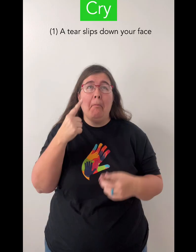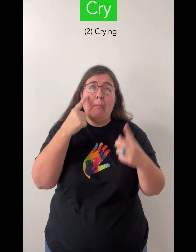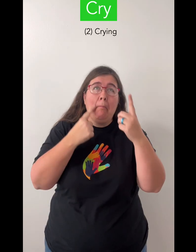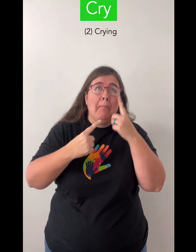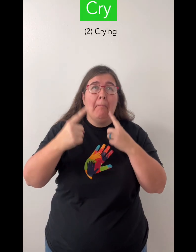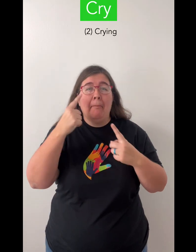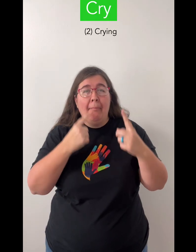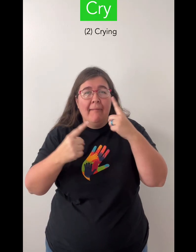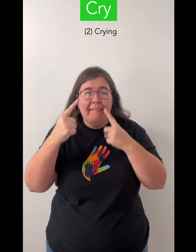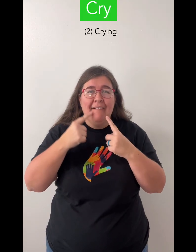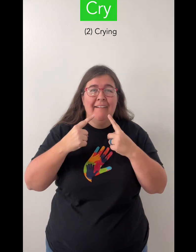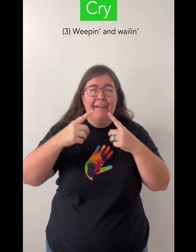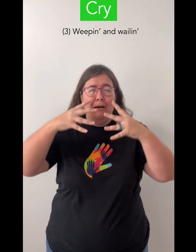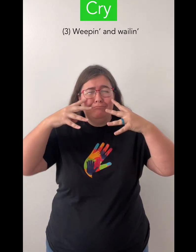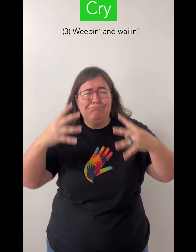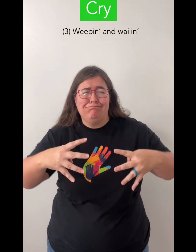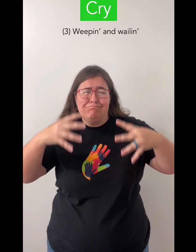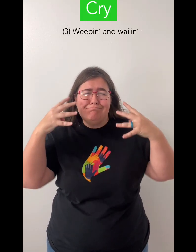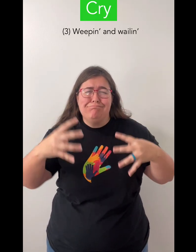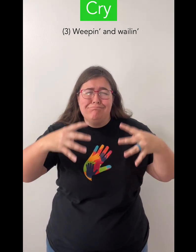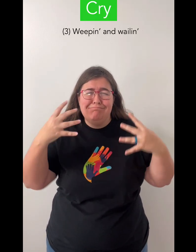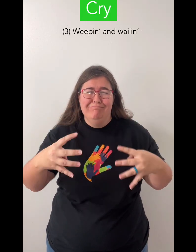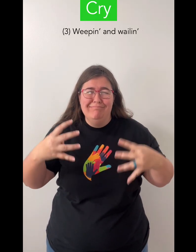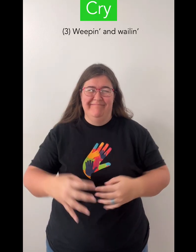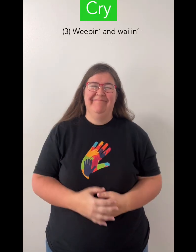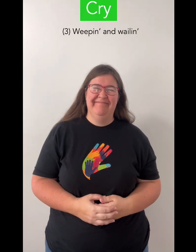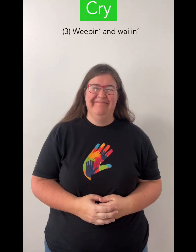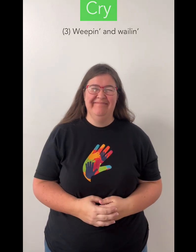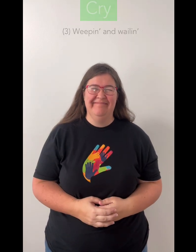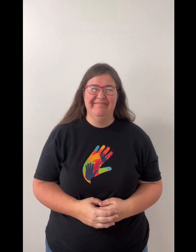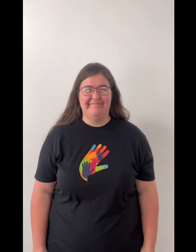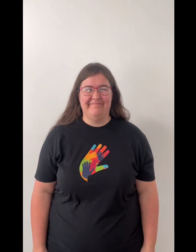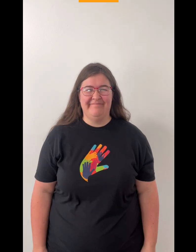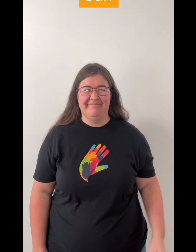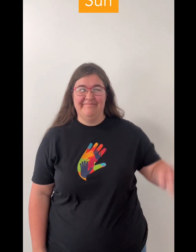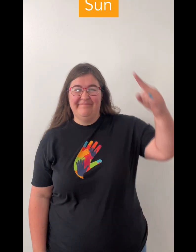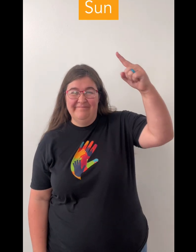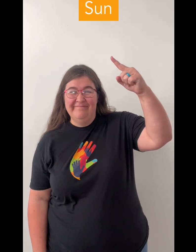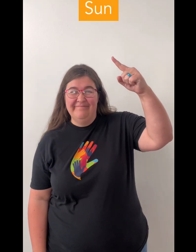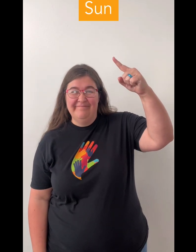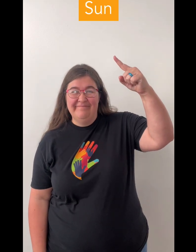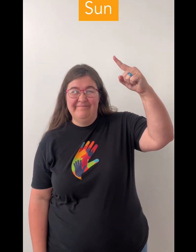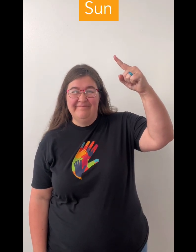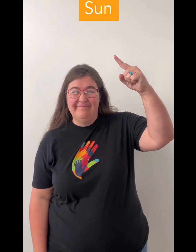(2) Crying (3) Weepin' and wailin' QUIZ